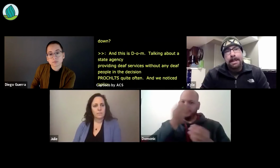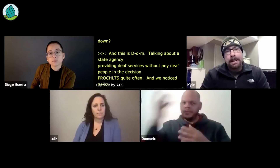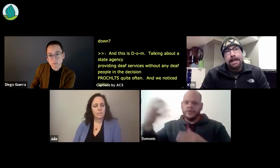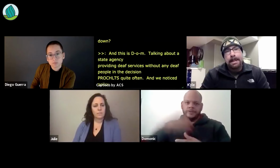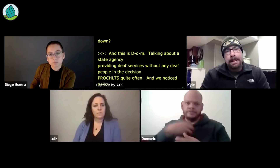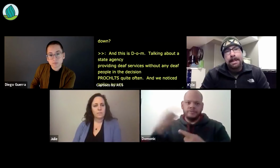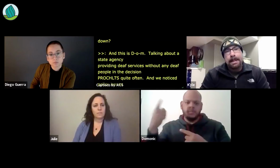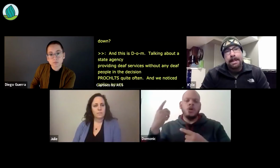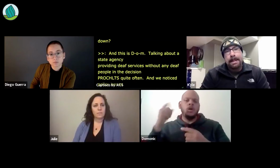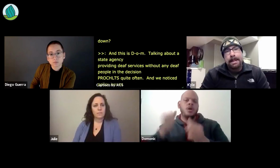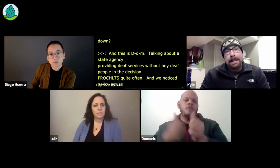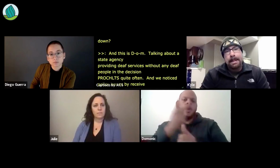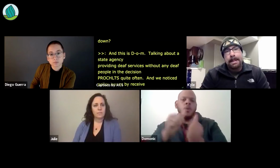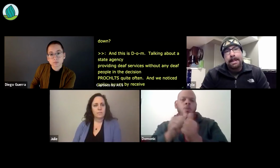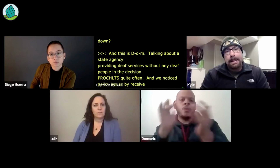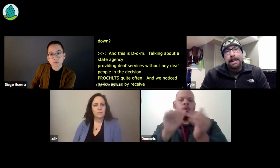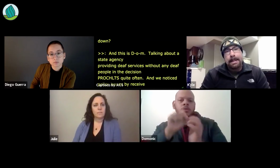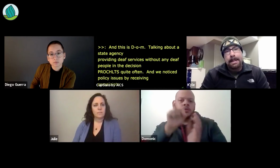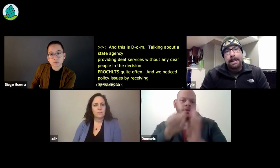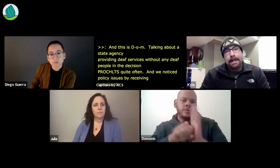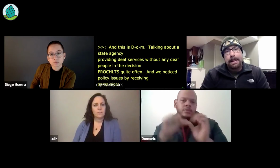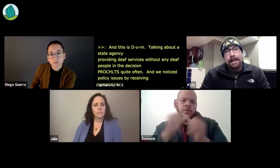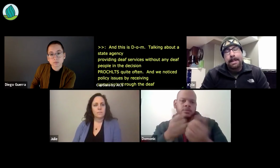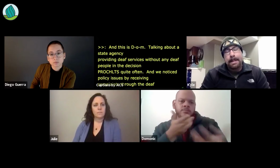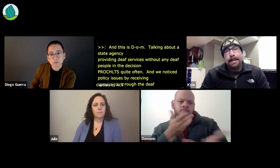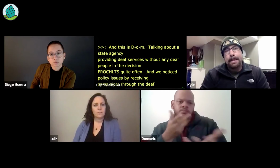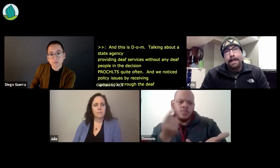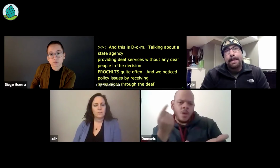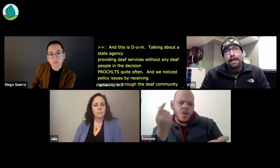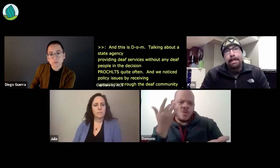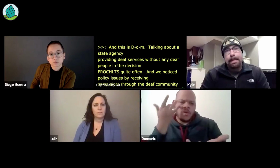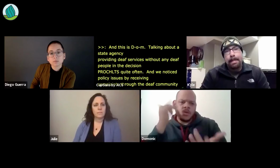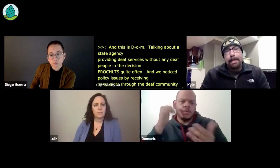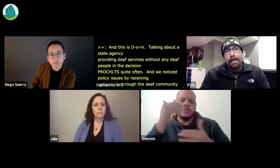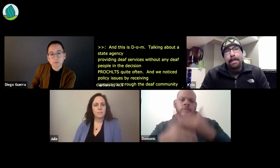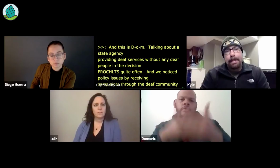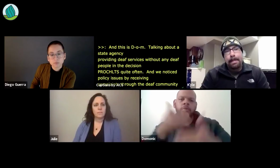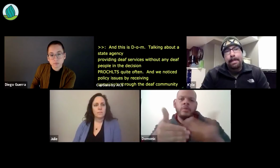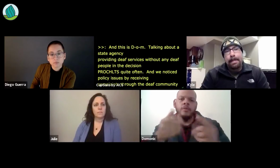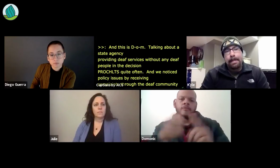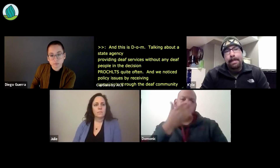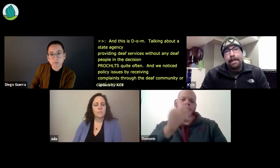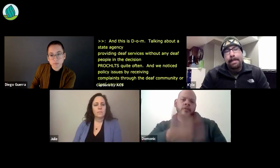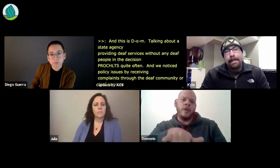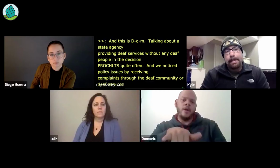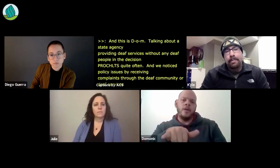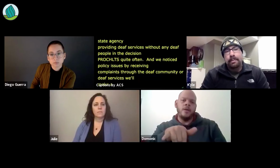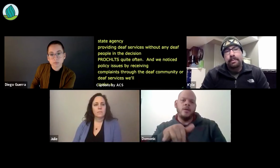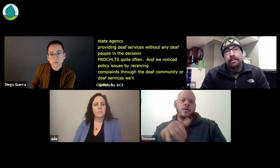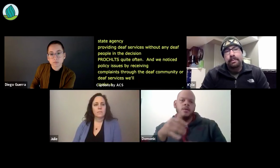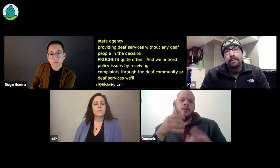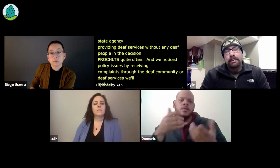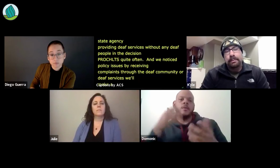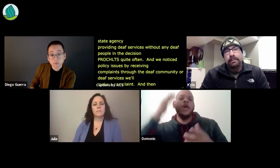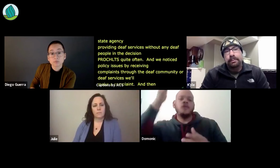will make a complaint. And then we follow up with that state agency to figure out the reason for the complaint, and that's the typical process.